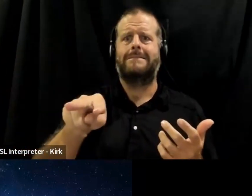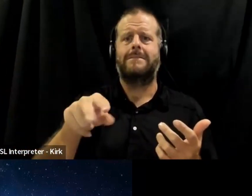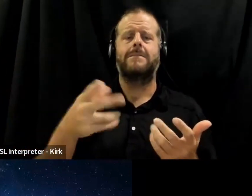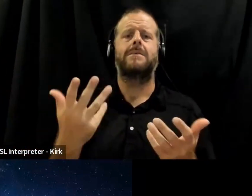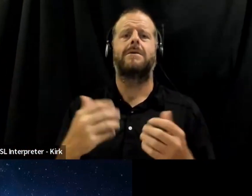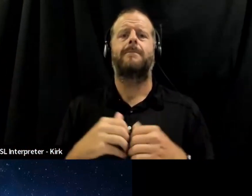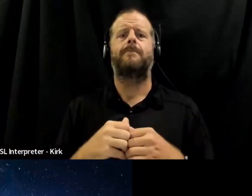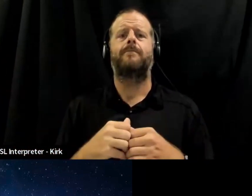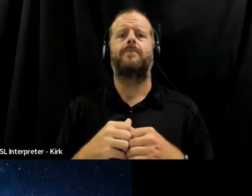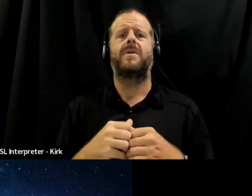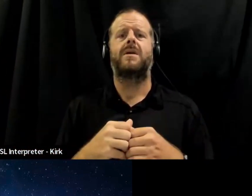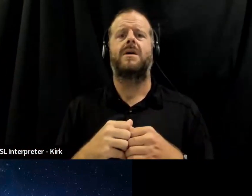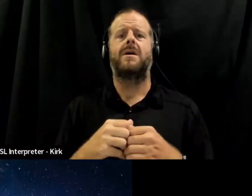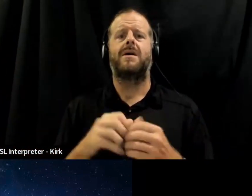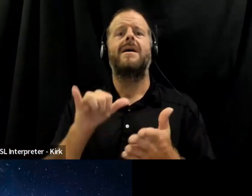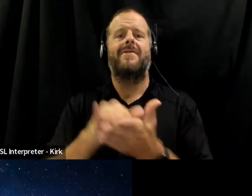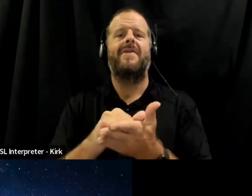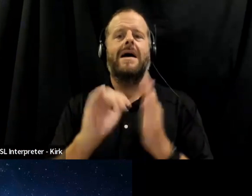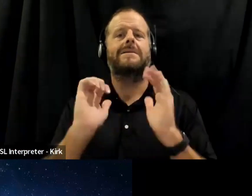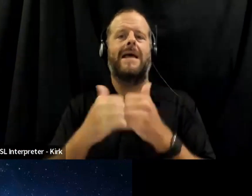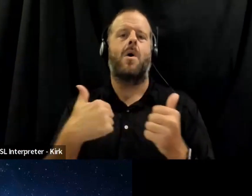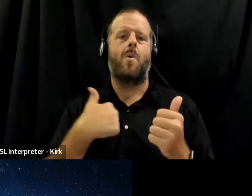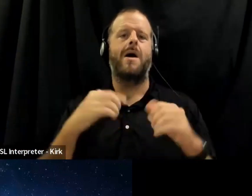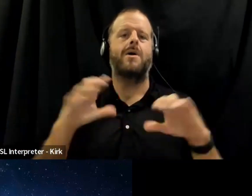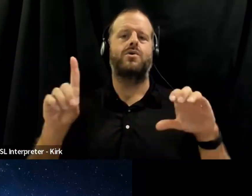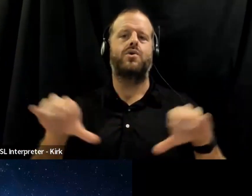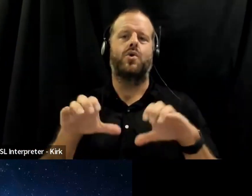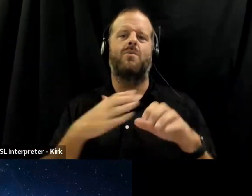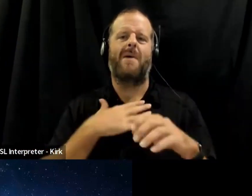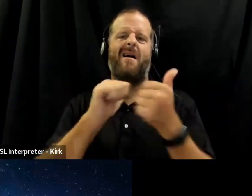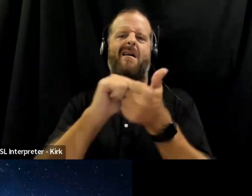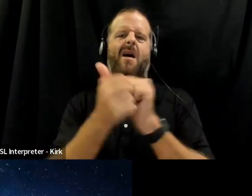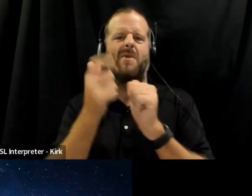And that's kind of how I do my accommodations for those short little moments.